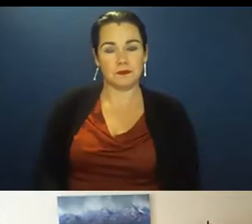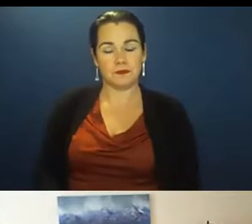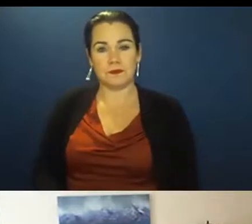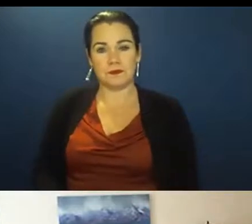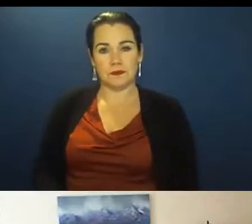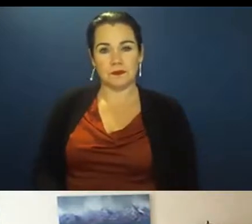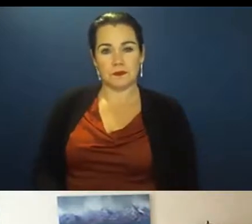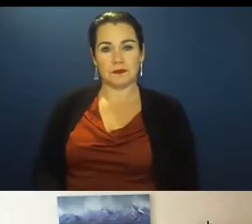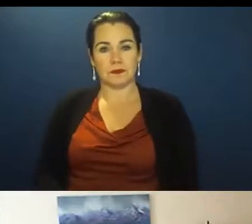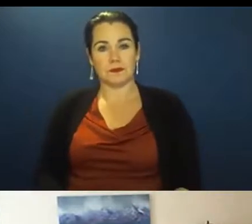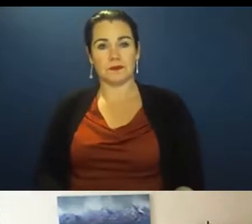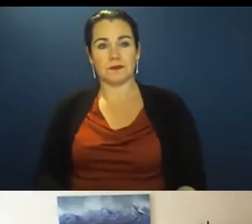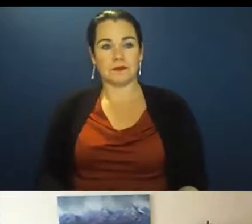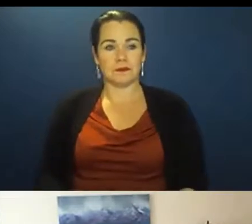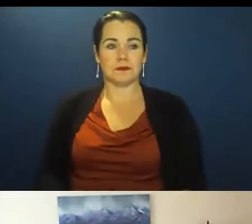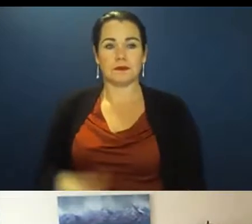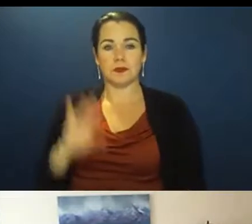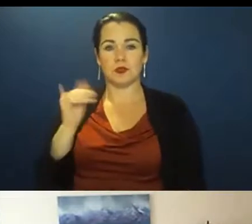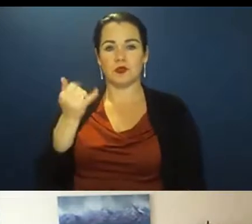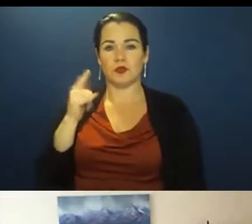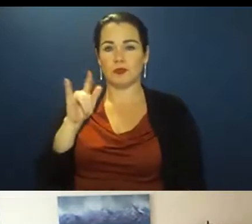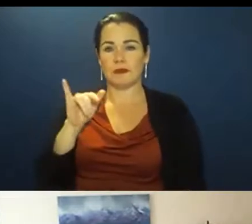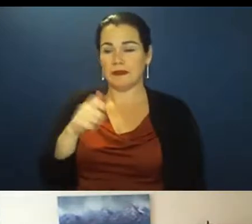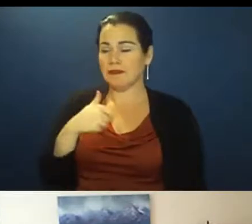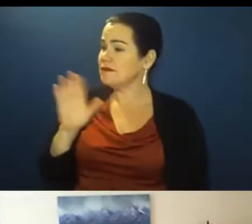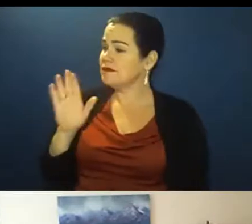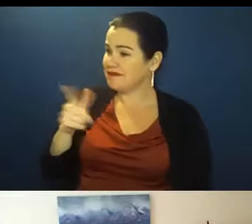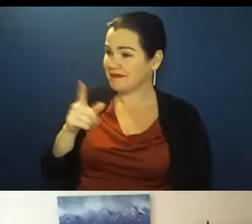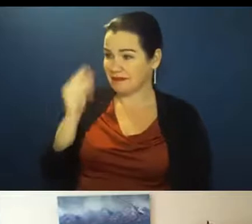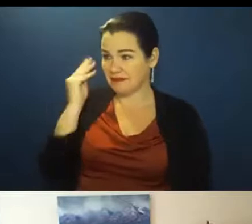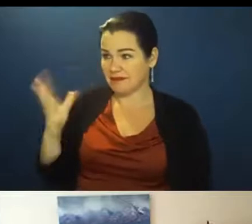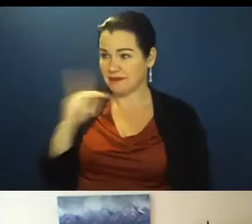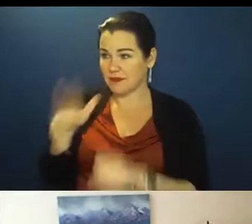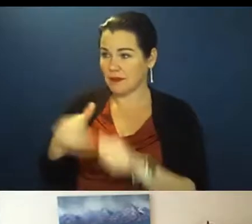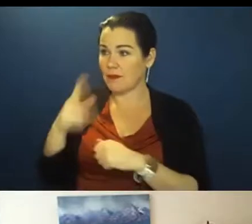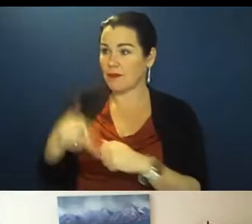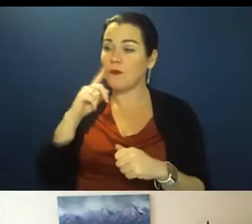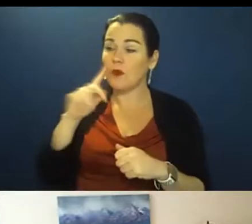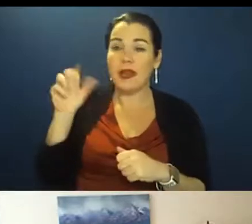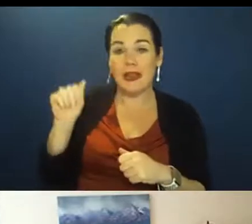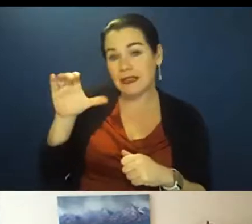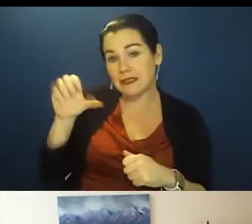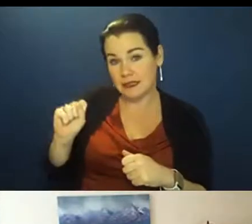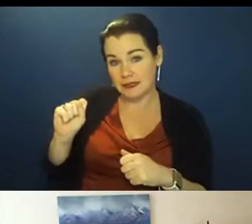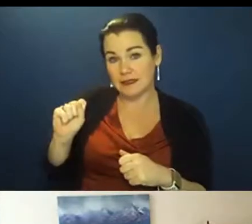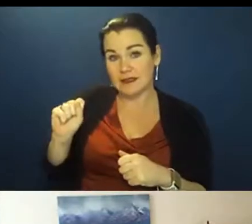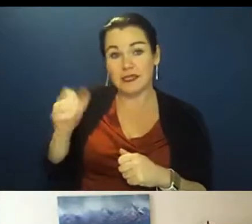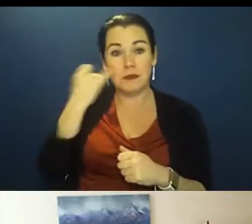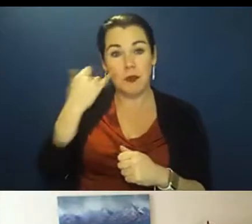Yeah.